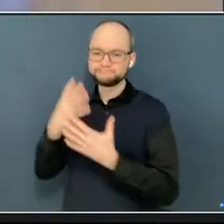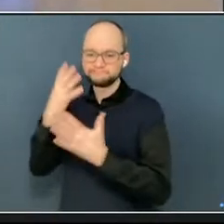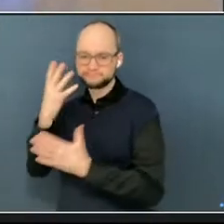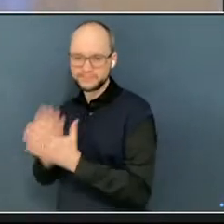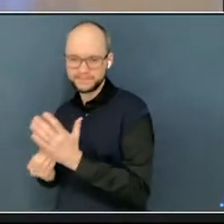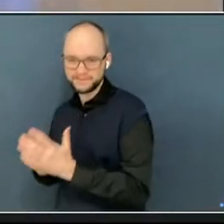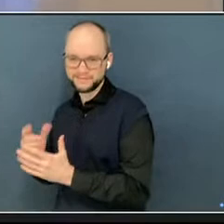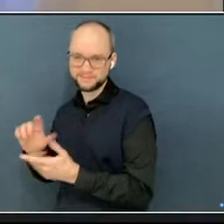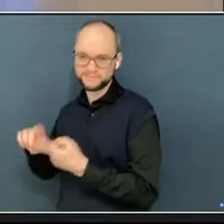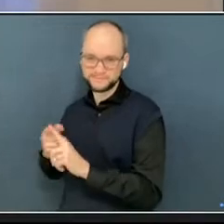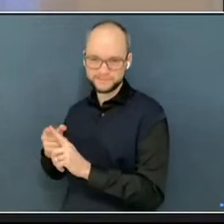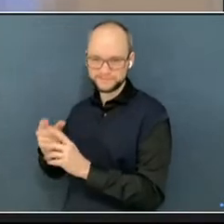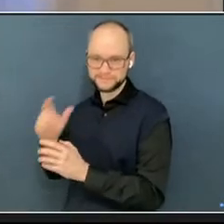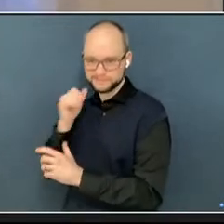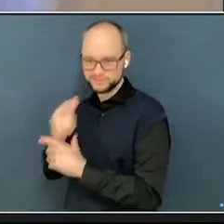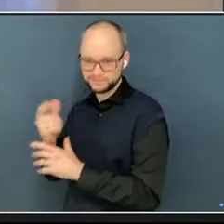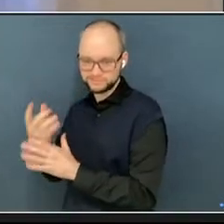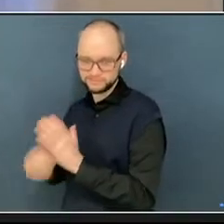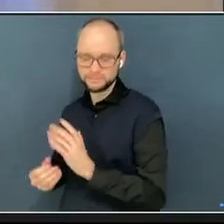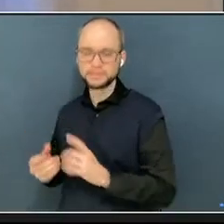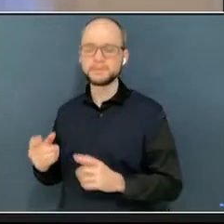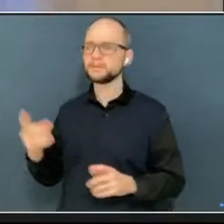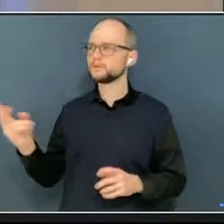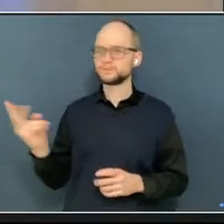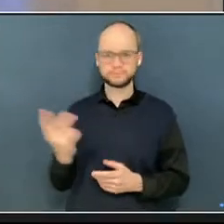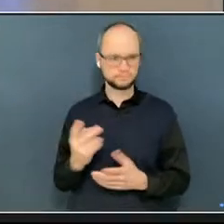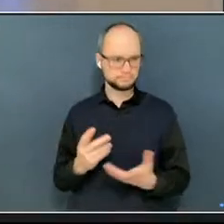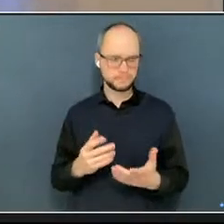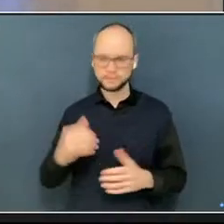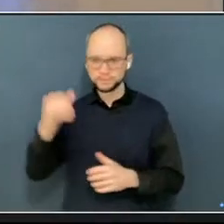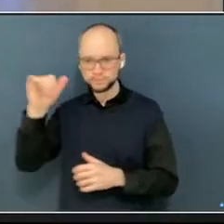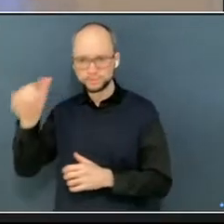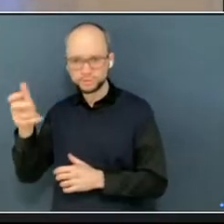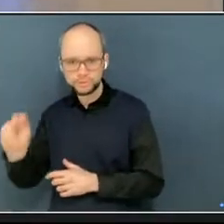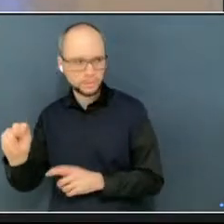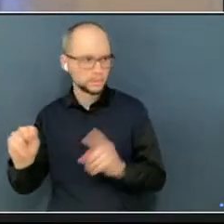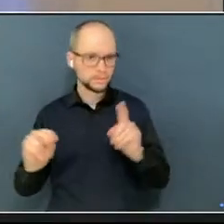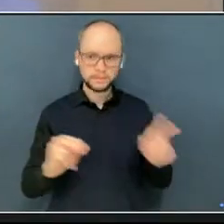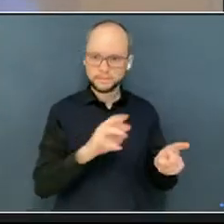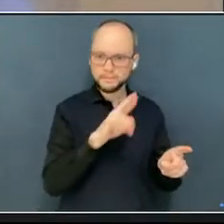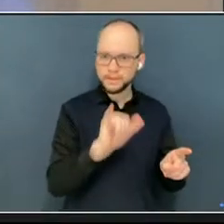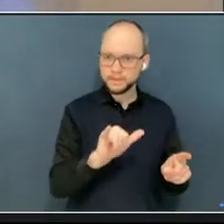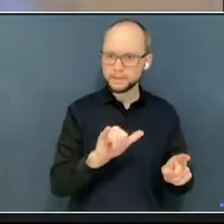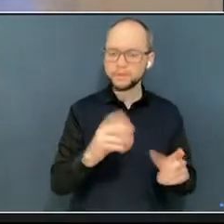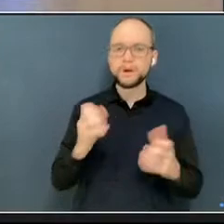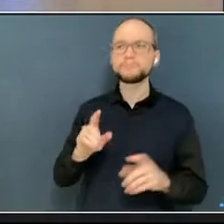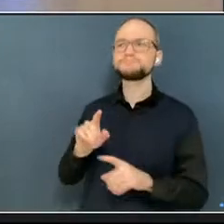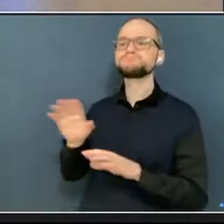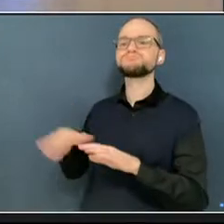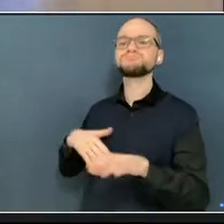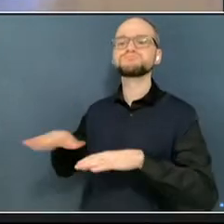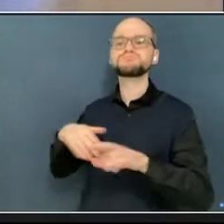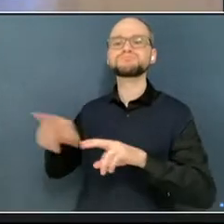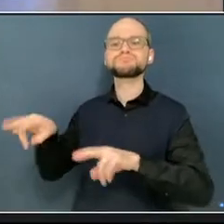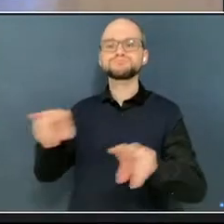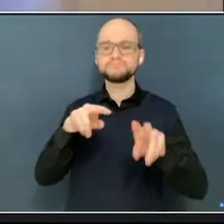tour of England and Germany. Well, guess who else wants to go? I write a letter to father begging